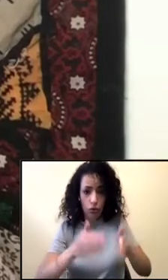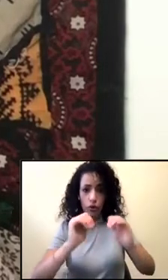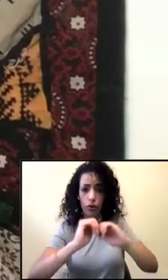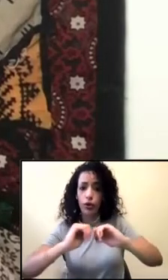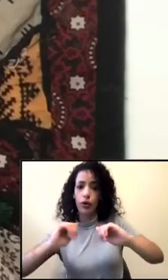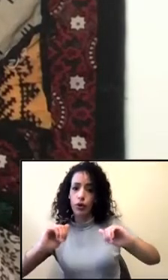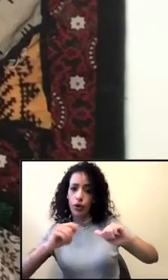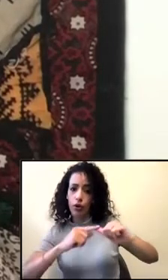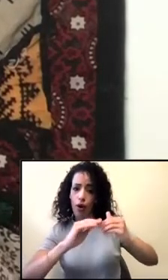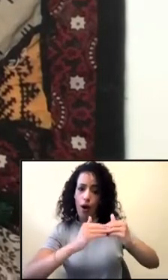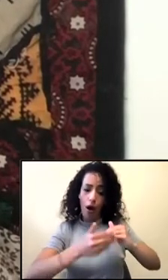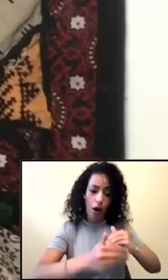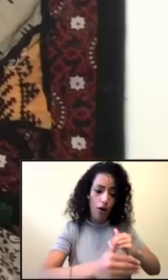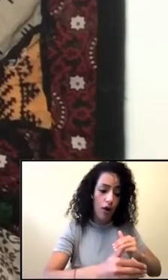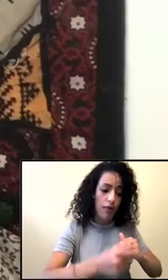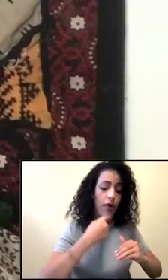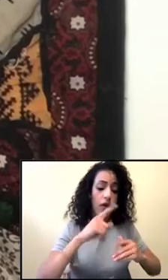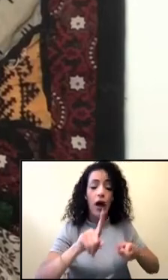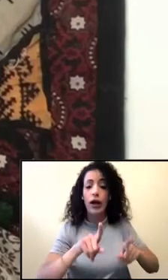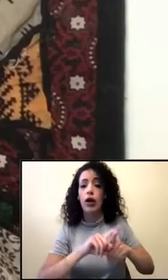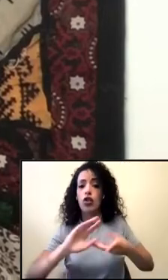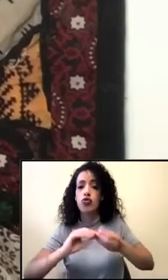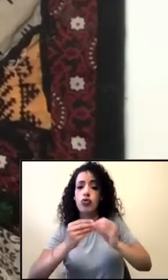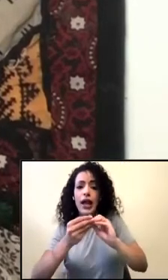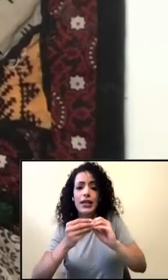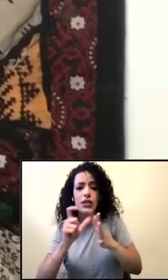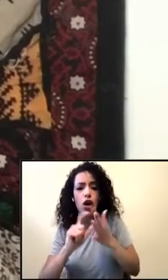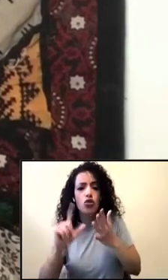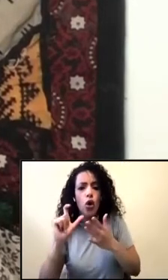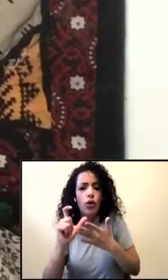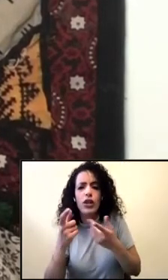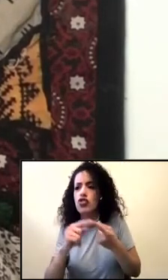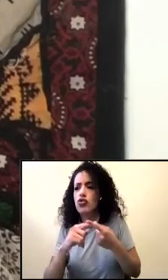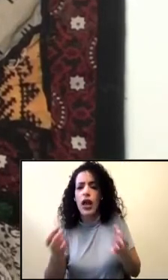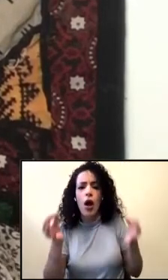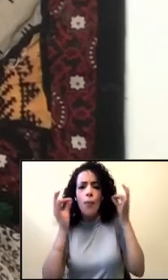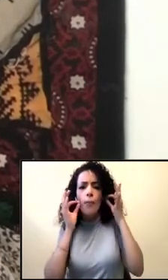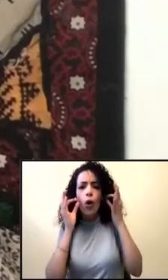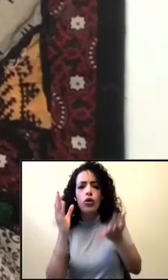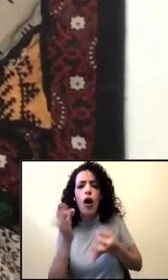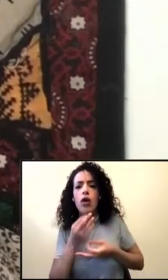the sense of making a documentary, or podcast, or writing a book, and formally archiving which is